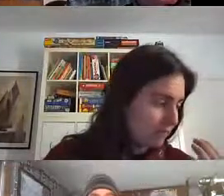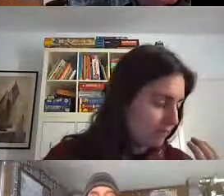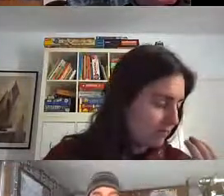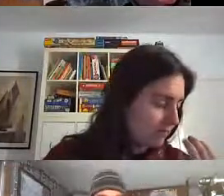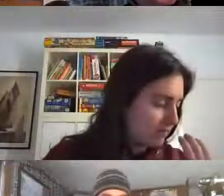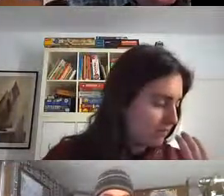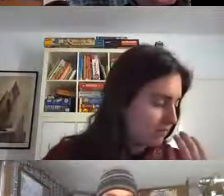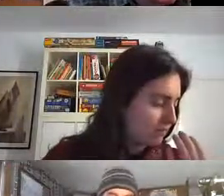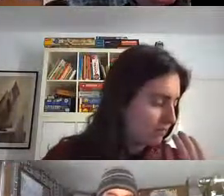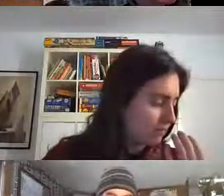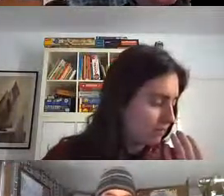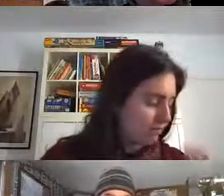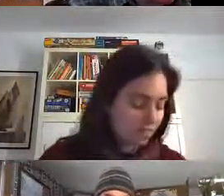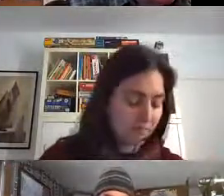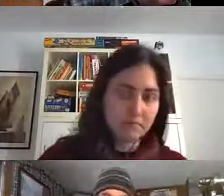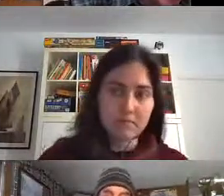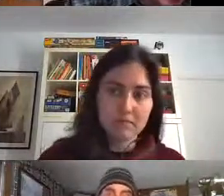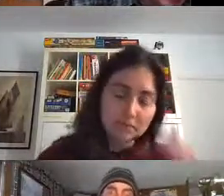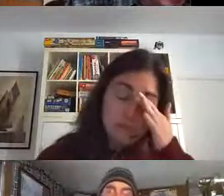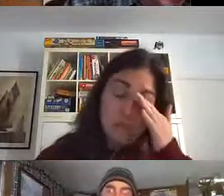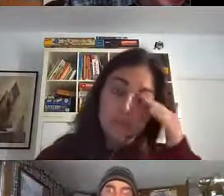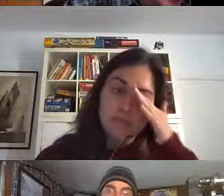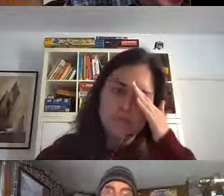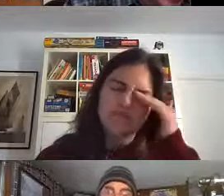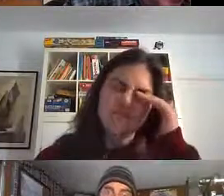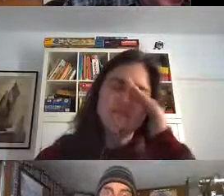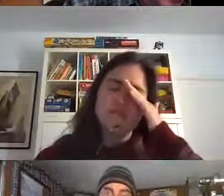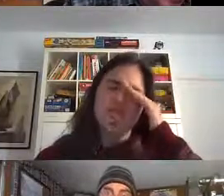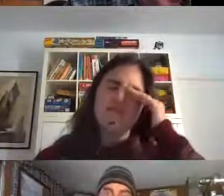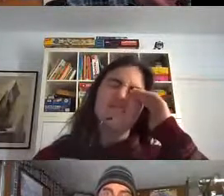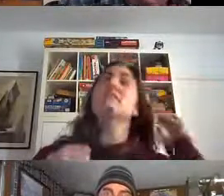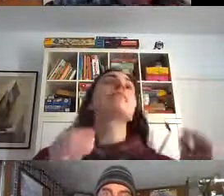I was doing, uh, 24-hour comics. And my approach in drawing 24-hour comics--